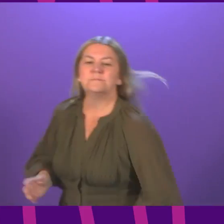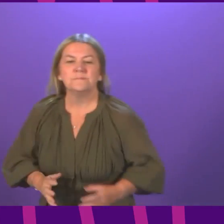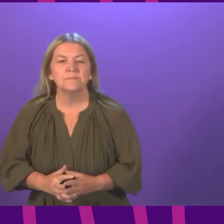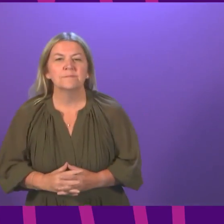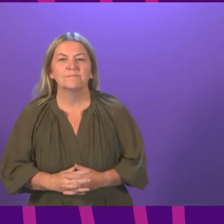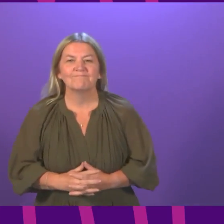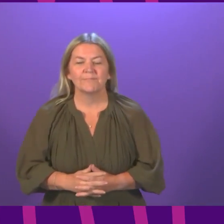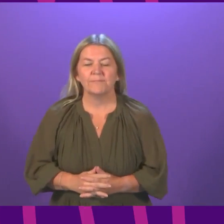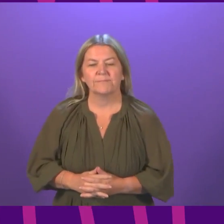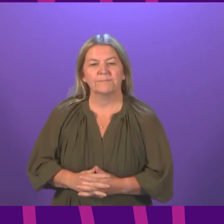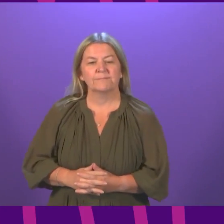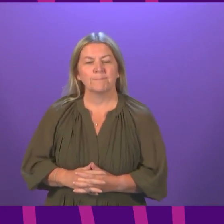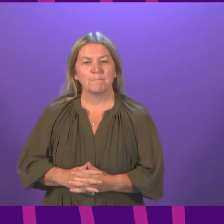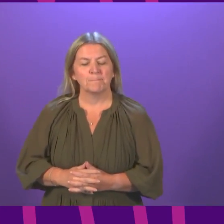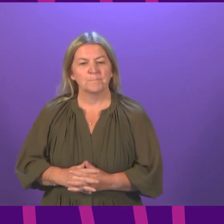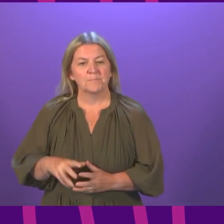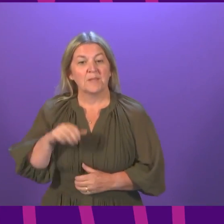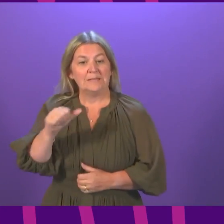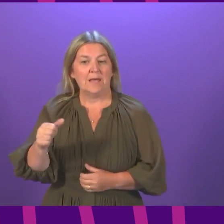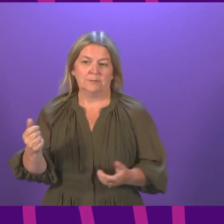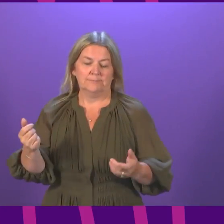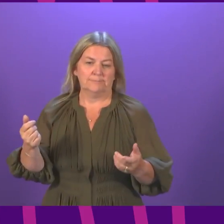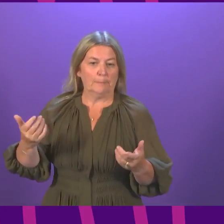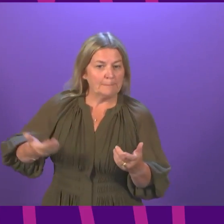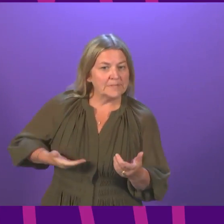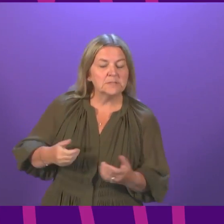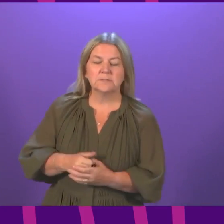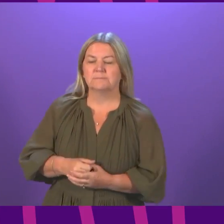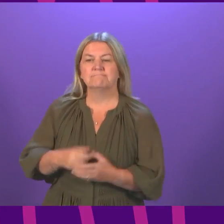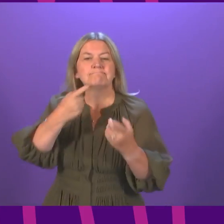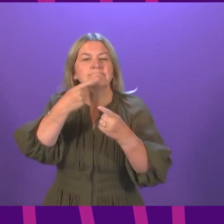The next item of business is a statement by Angela Constance on actions being taken to